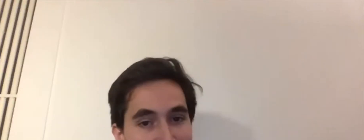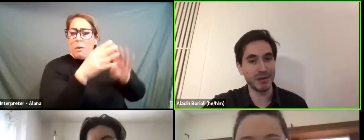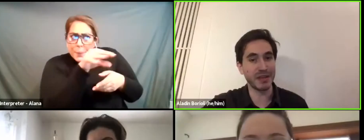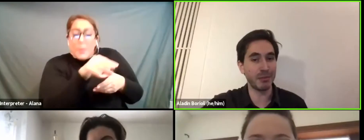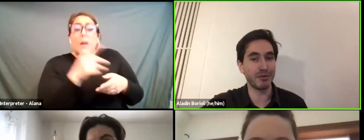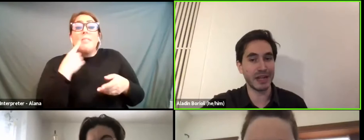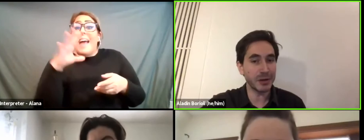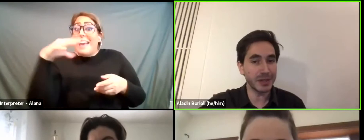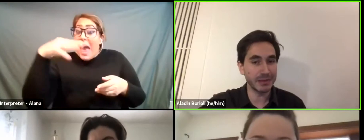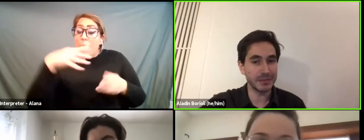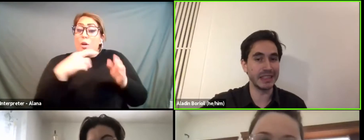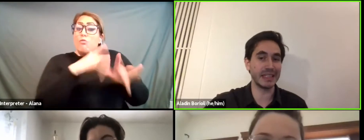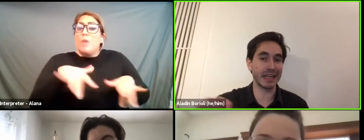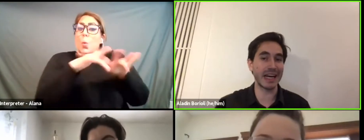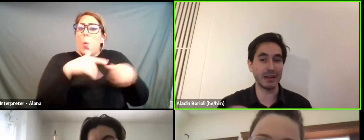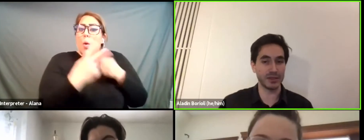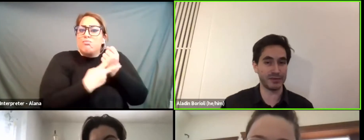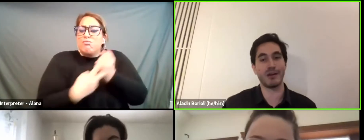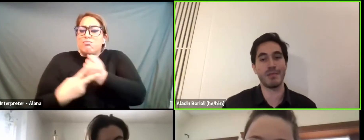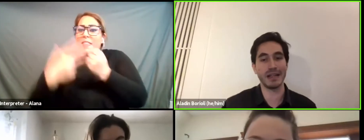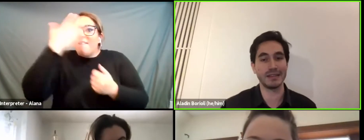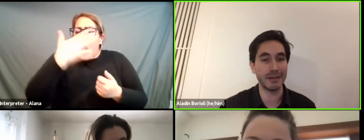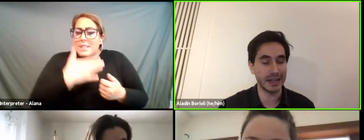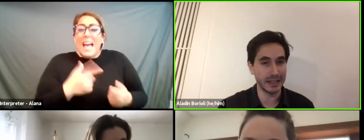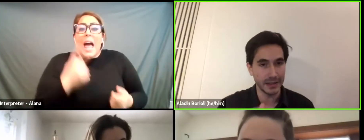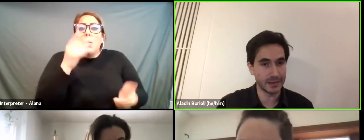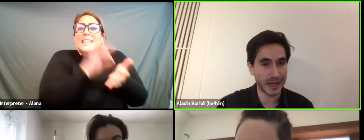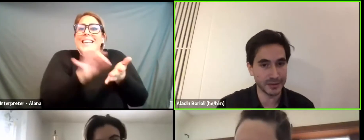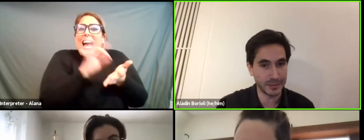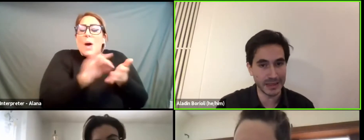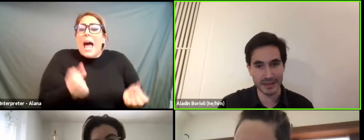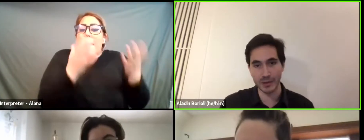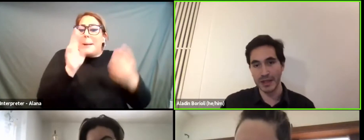with the help of an algorithm, it can count the Varroa Mites directly on the back of the bees. So,